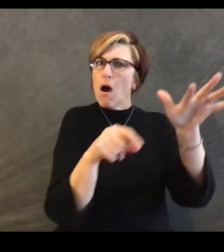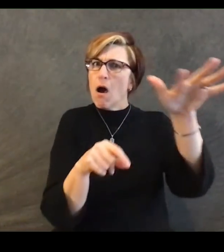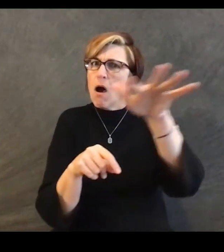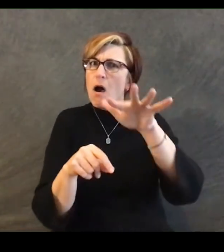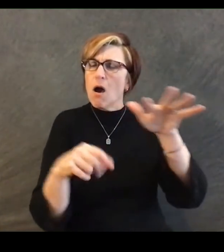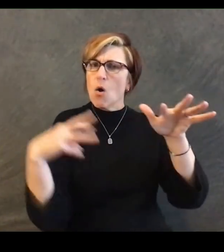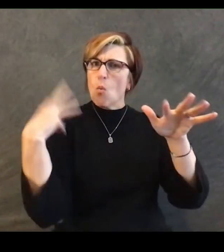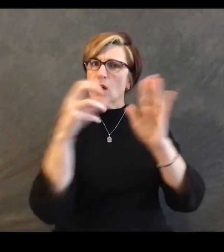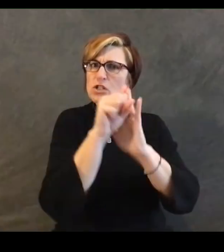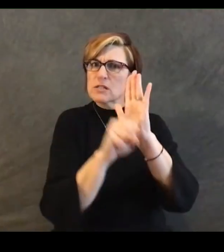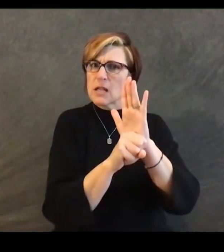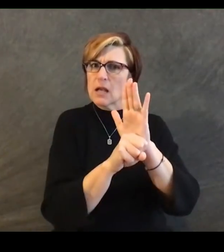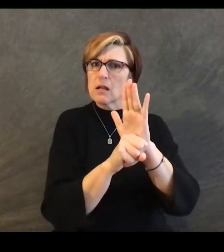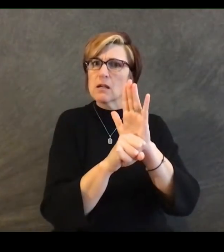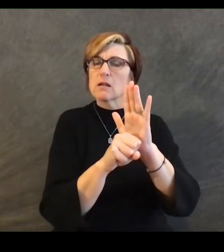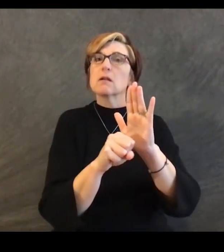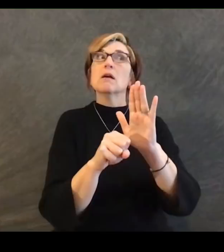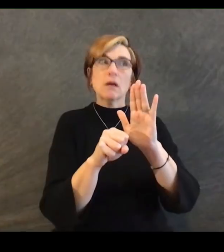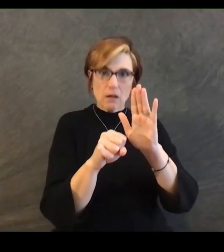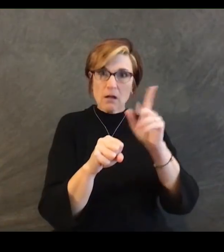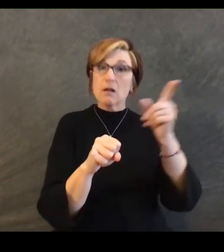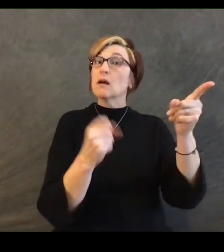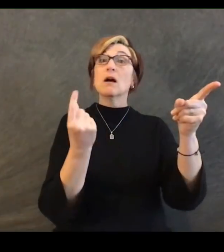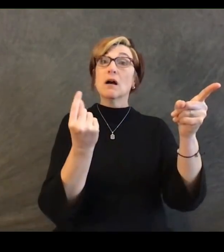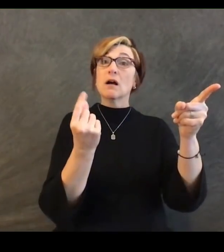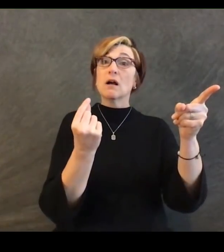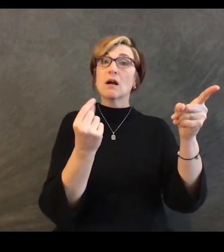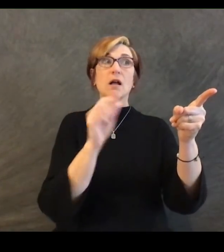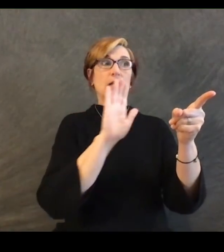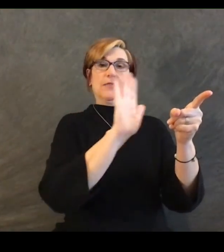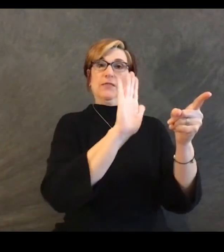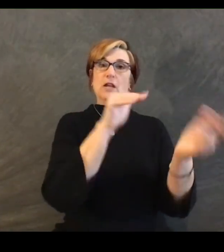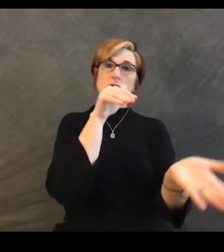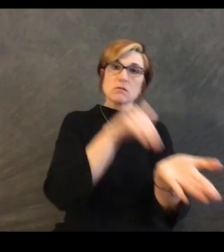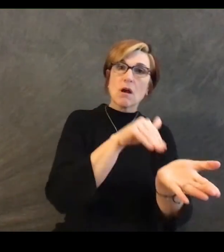brought together their communities and their health providers and they put in